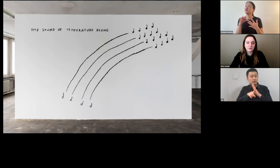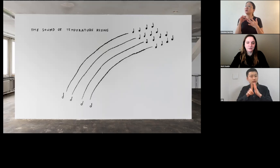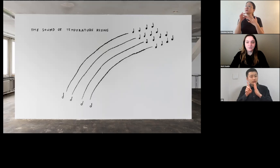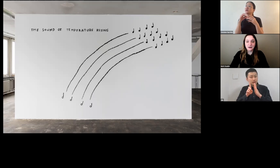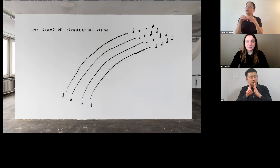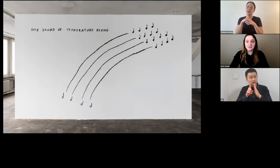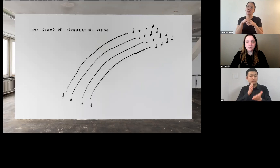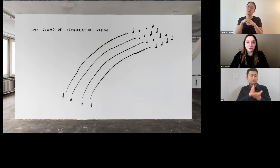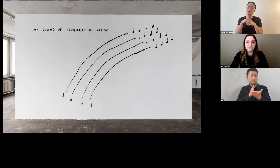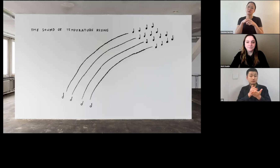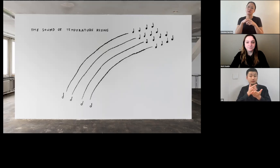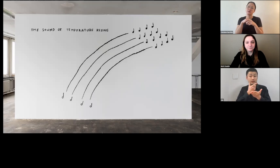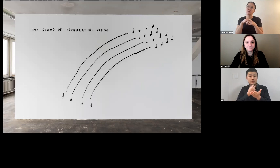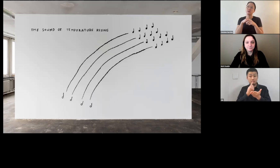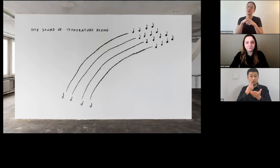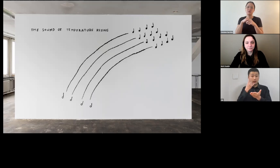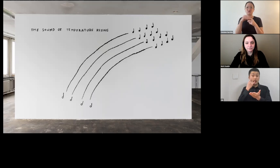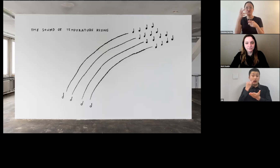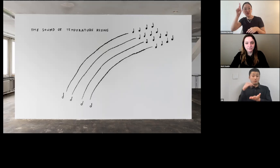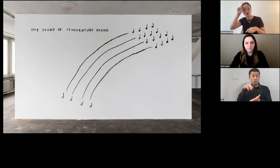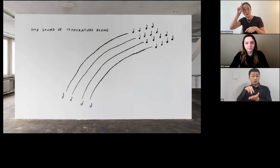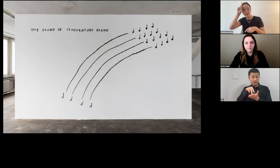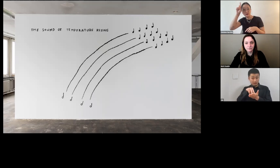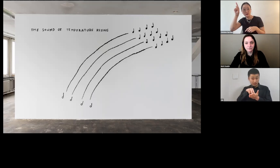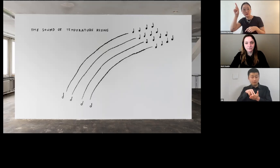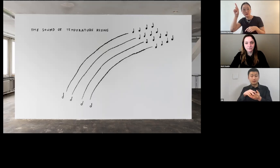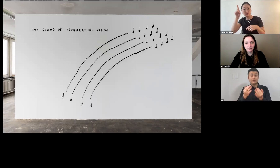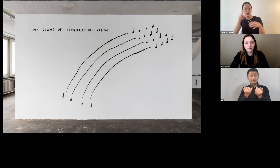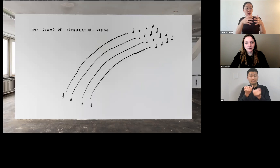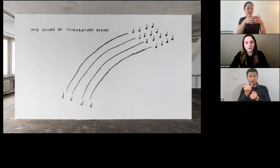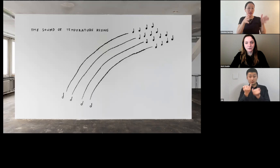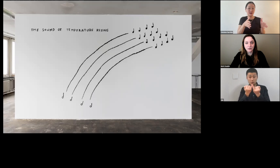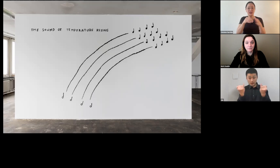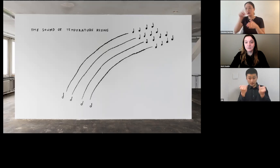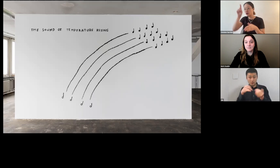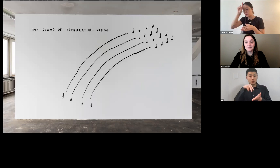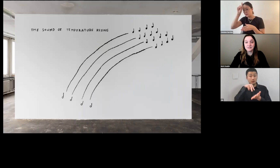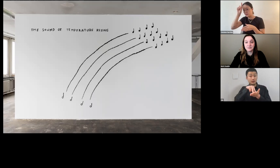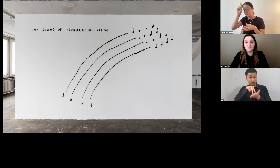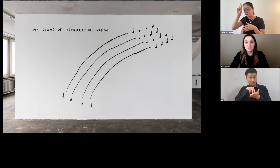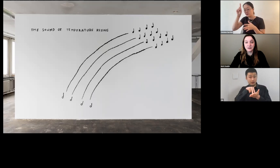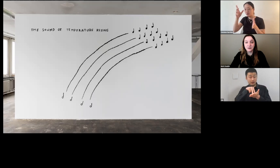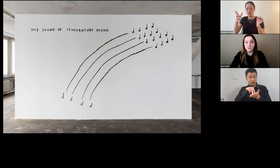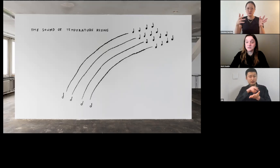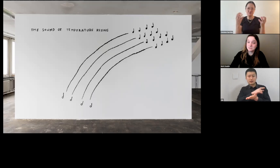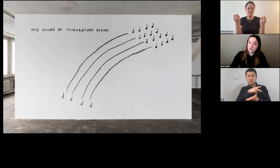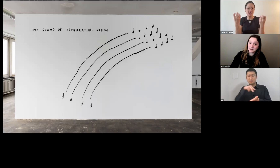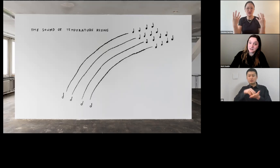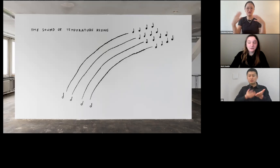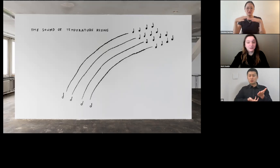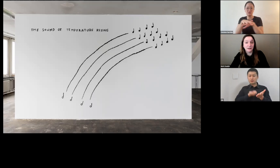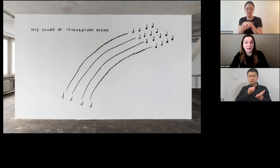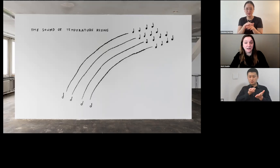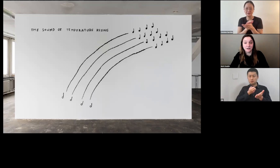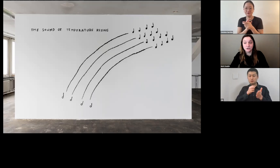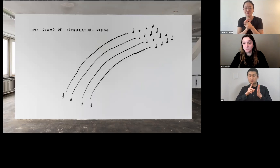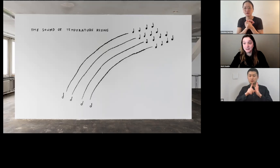or as a woman, maybe as somebody who's an American living in Germany.